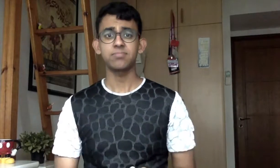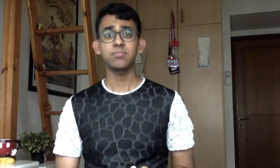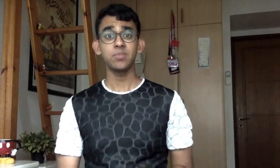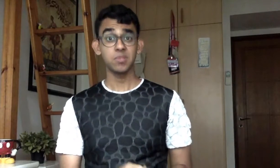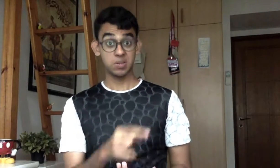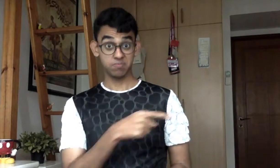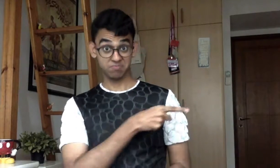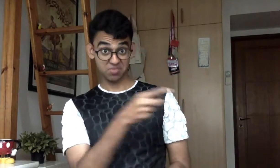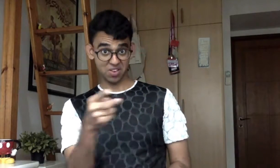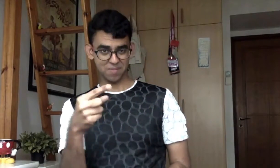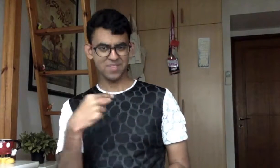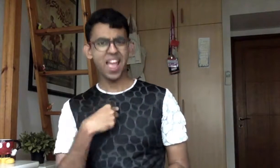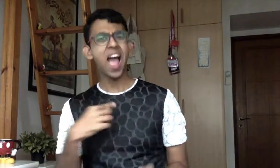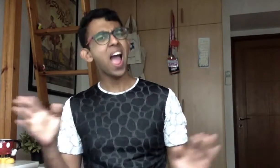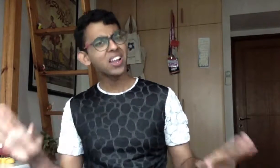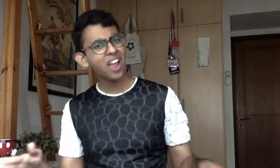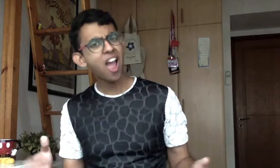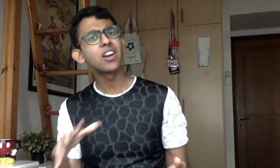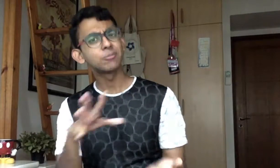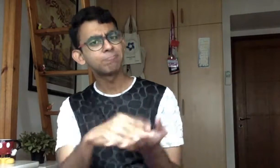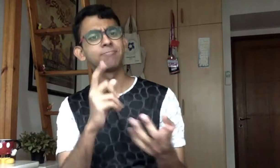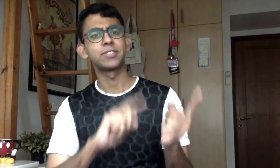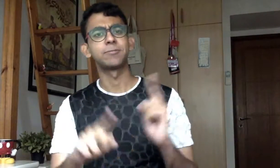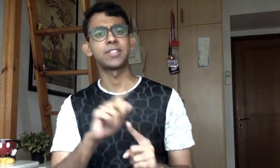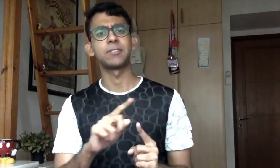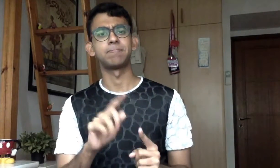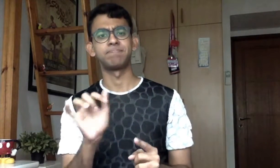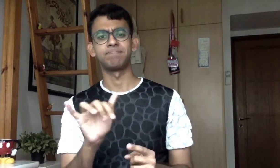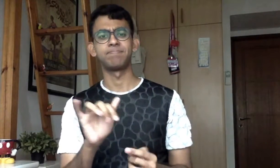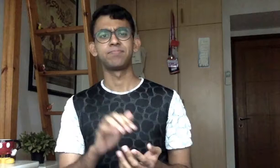I want to encourage all of you to learn Sign Language too.